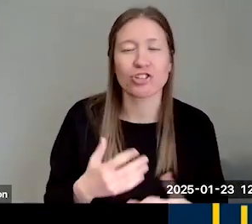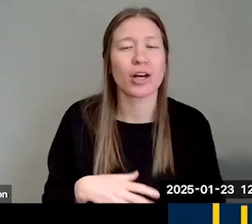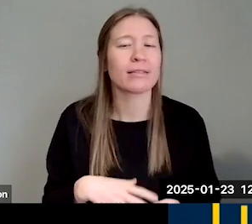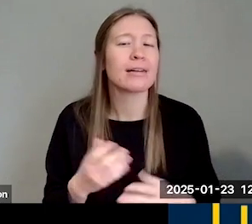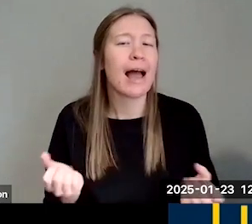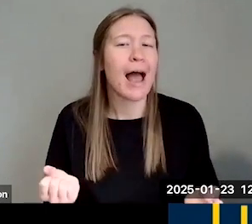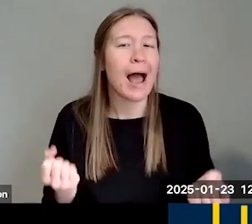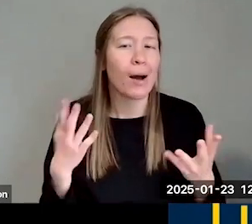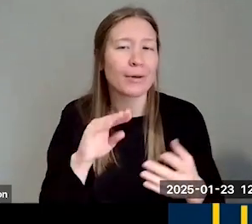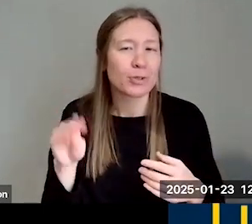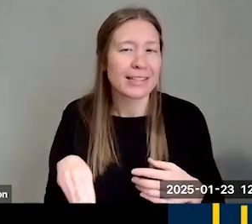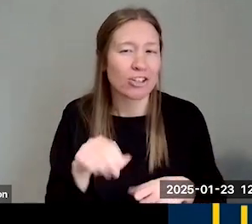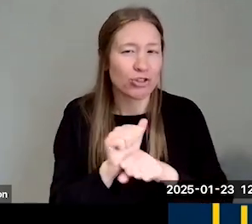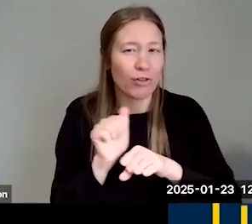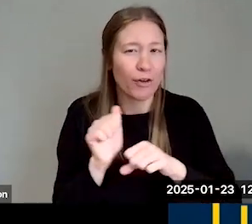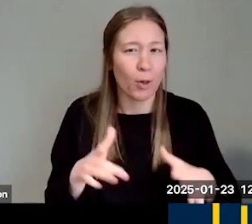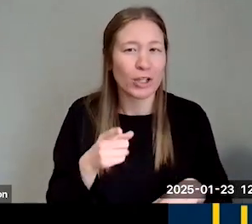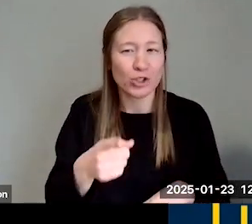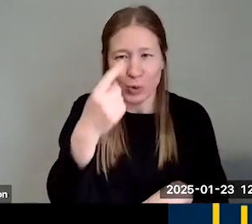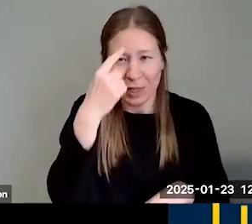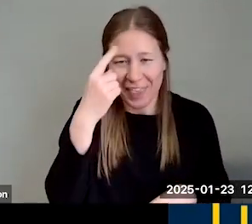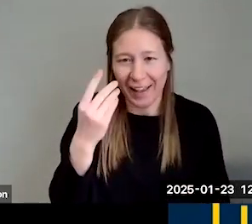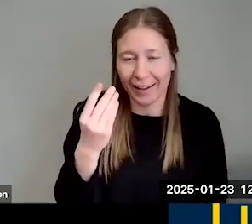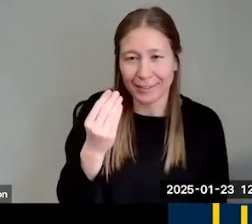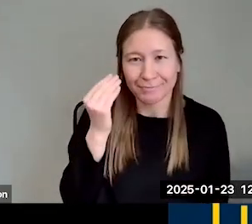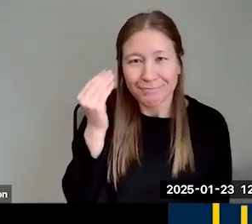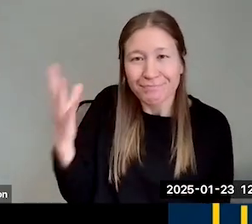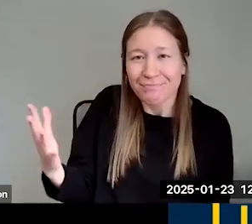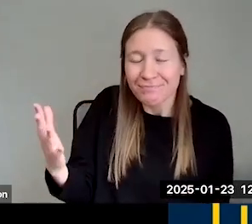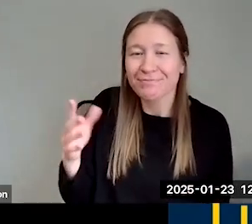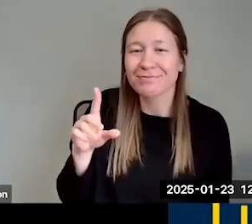disclose to their employer for self-ID purposes?